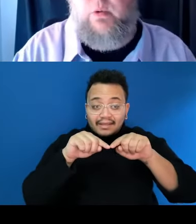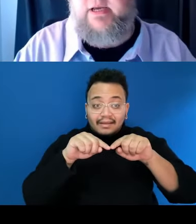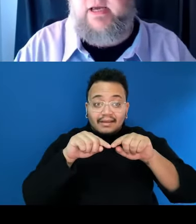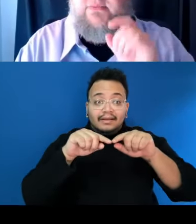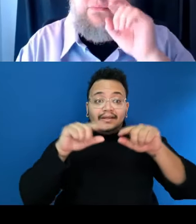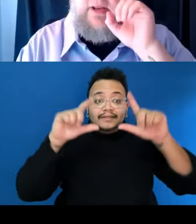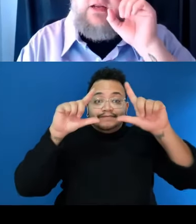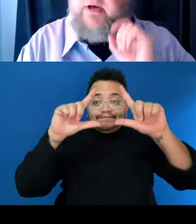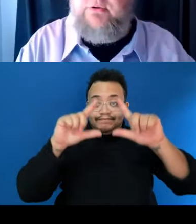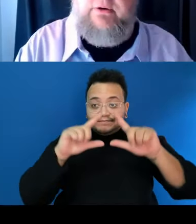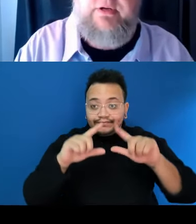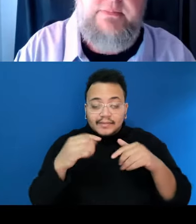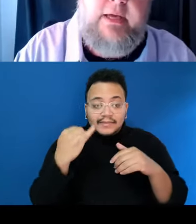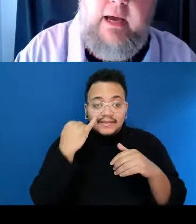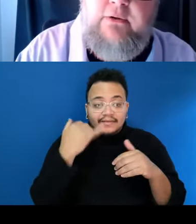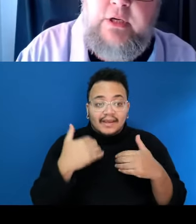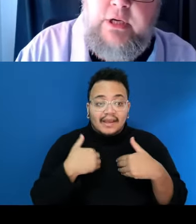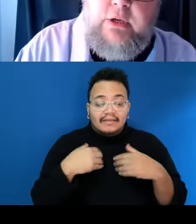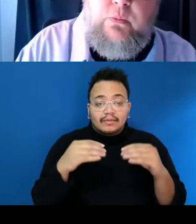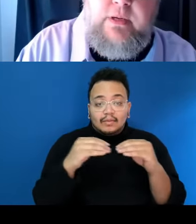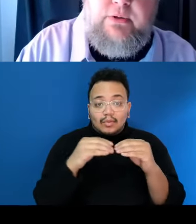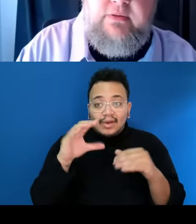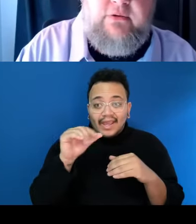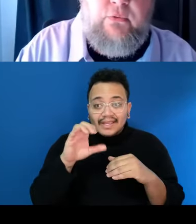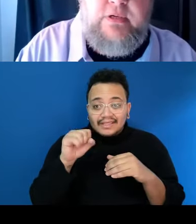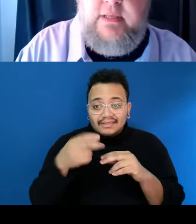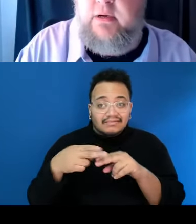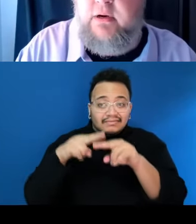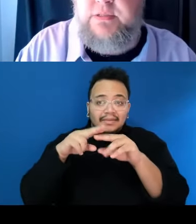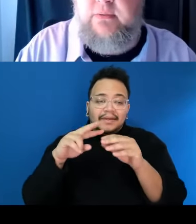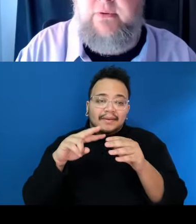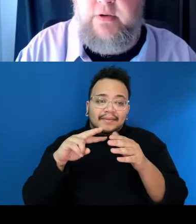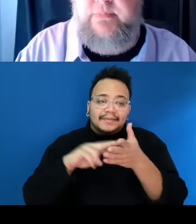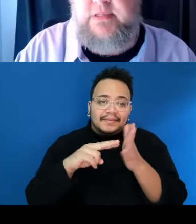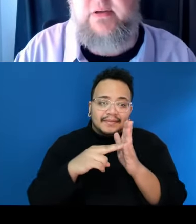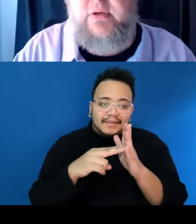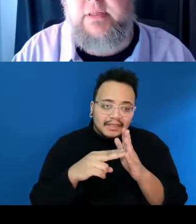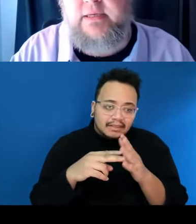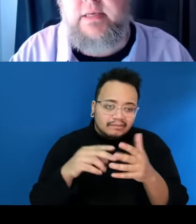and what kind of negative health outcomes they have. We believe at FORGE that there are some very specific things